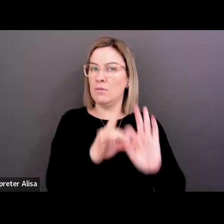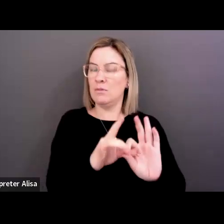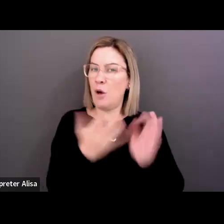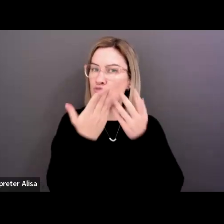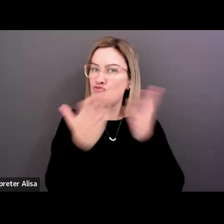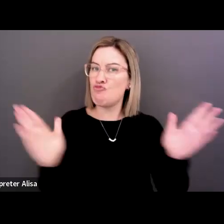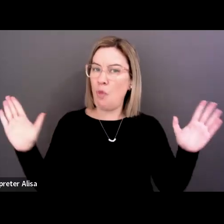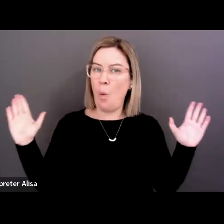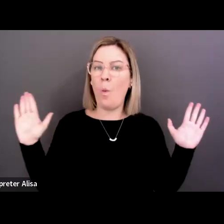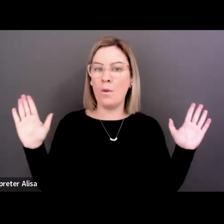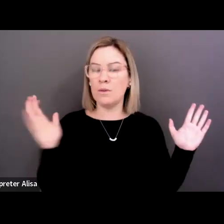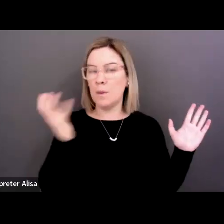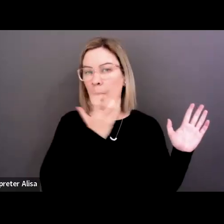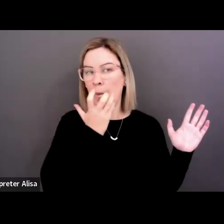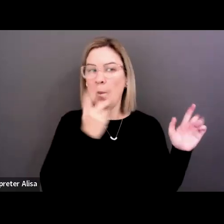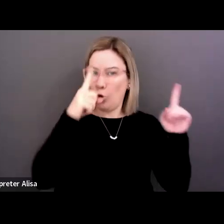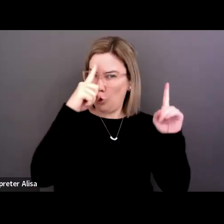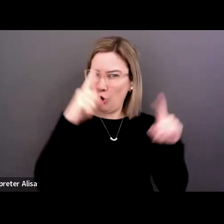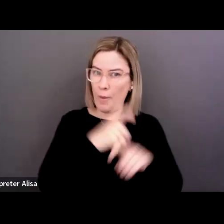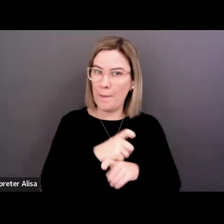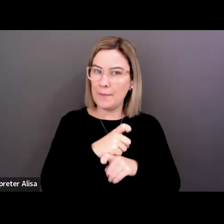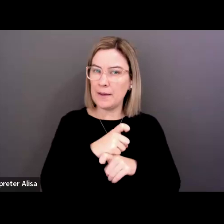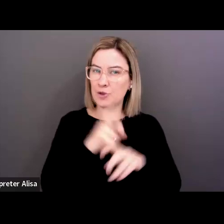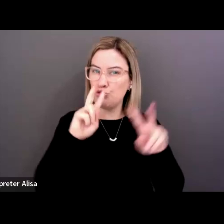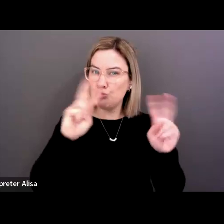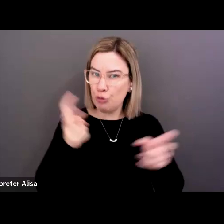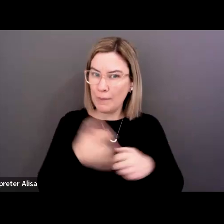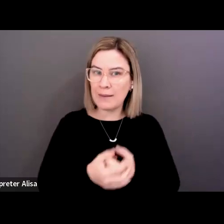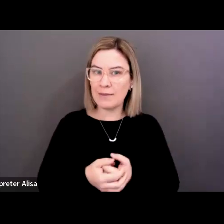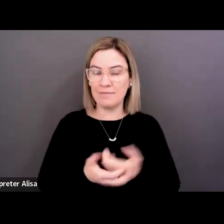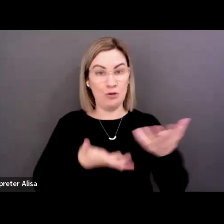they're at our major arts organisations, they're in galleries,